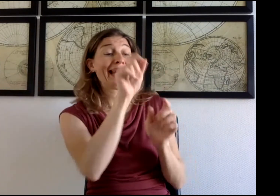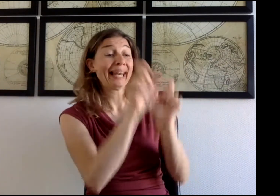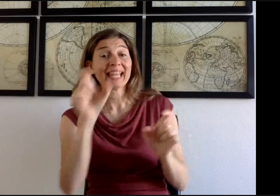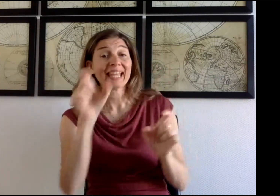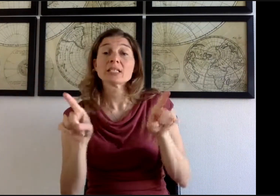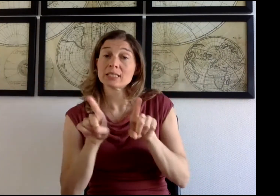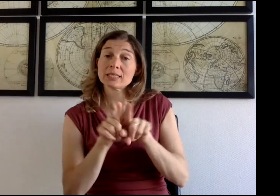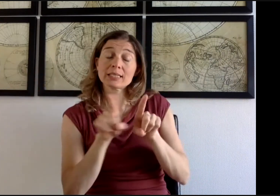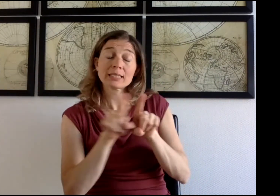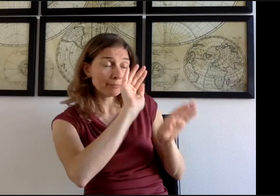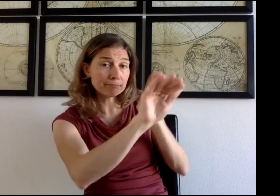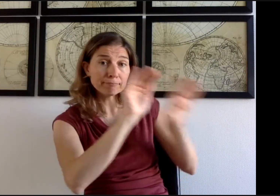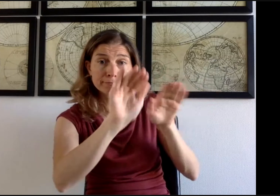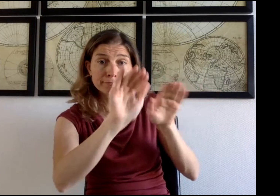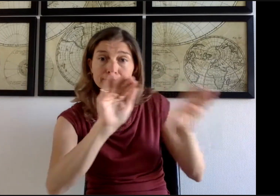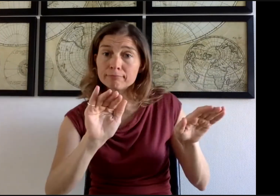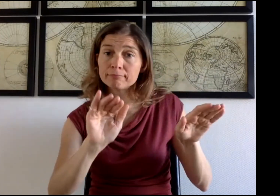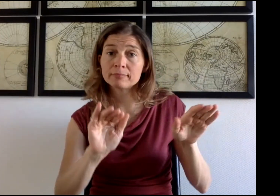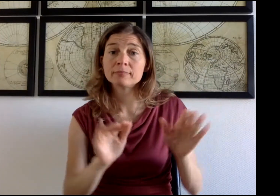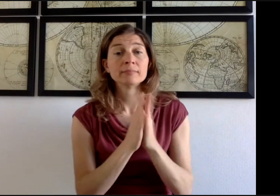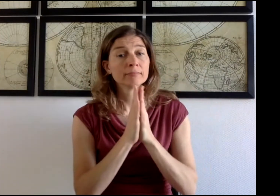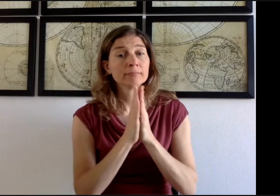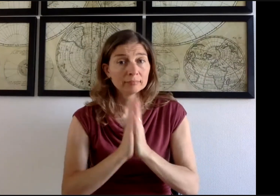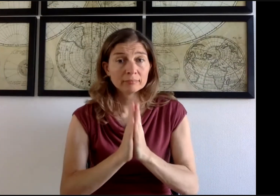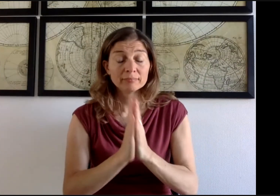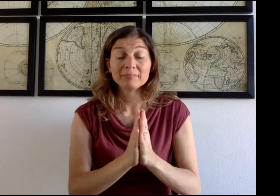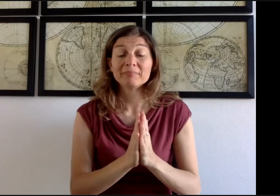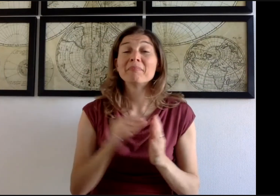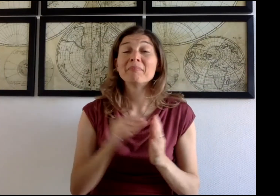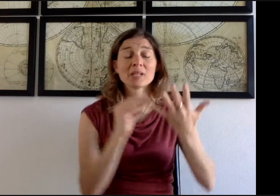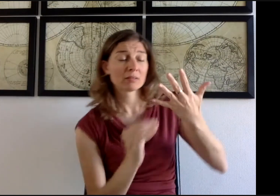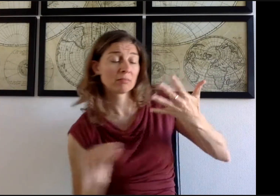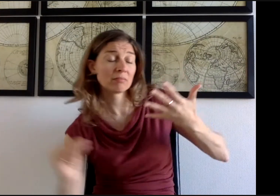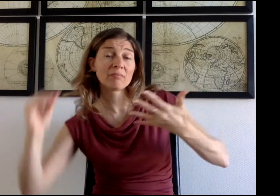that should rethink concerns and revise structural and mental health policies